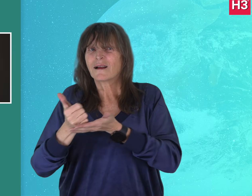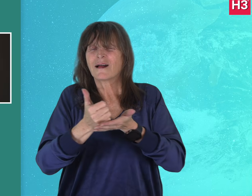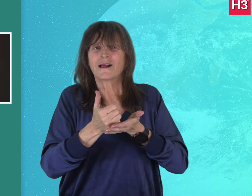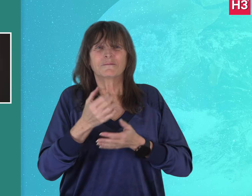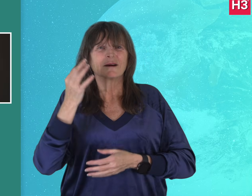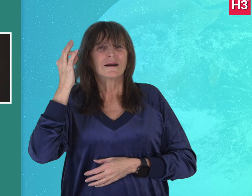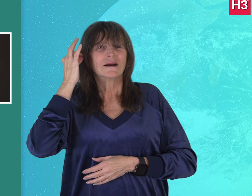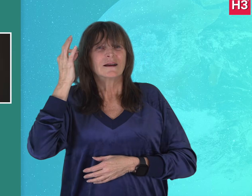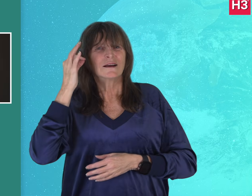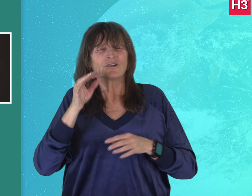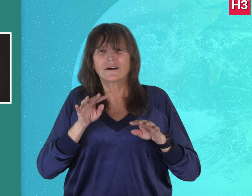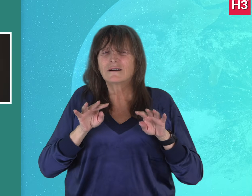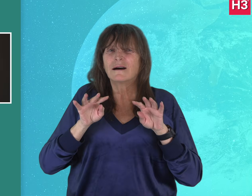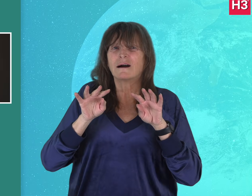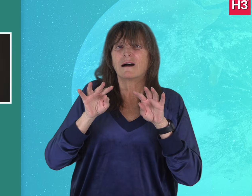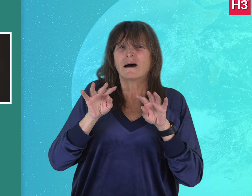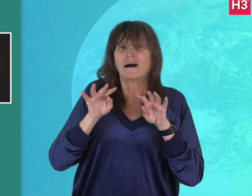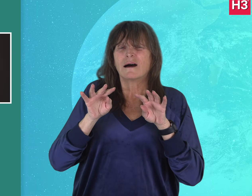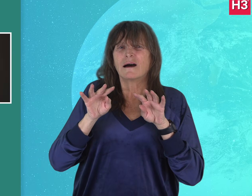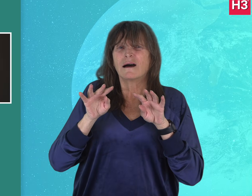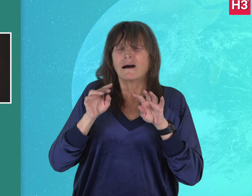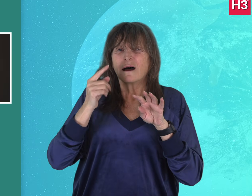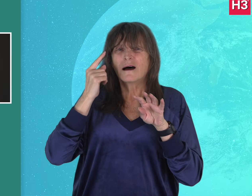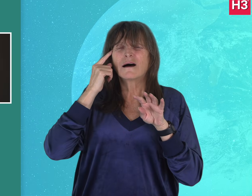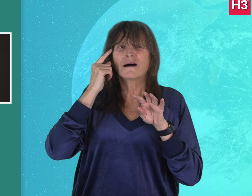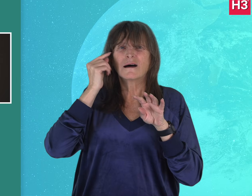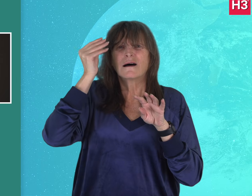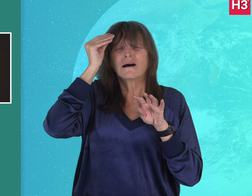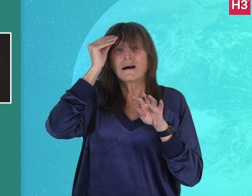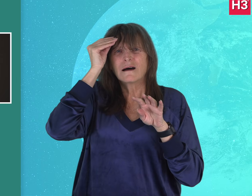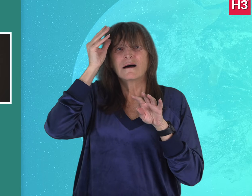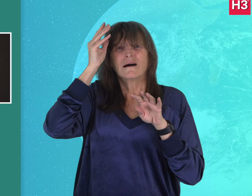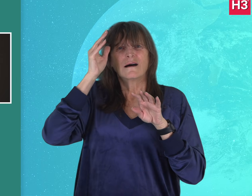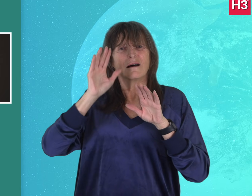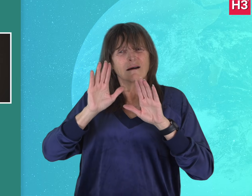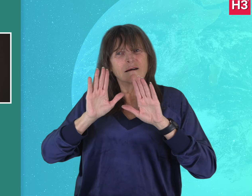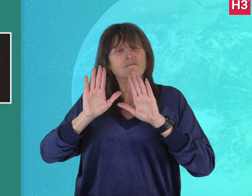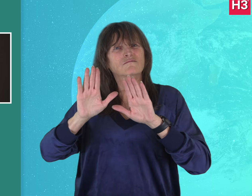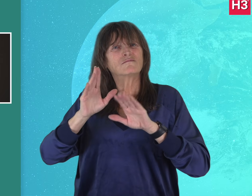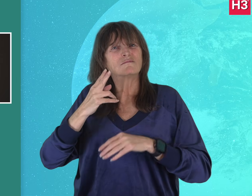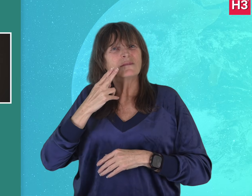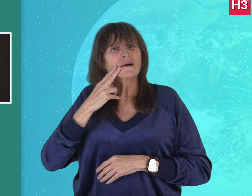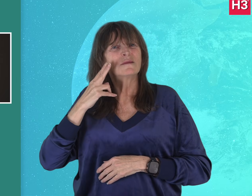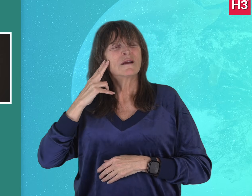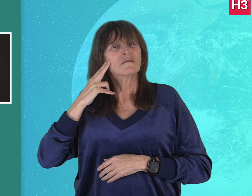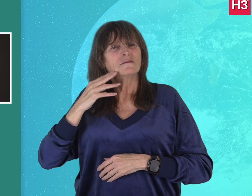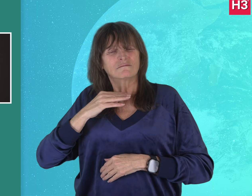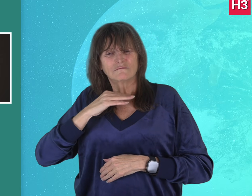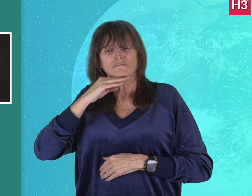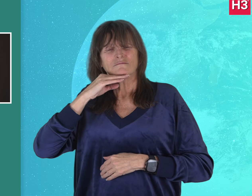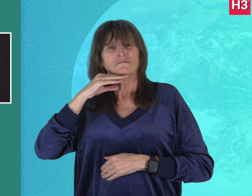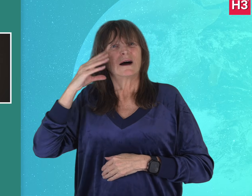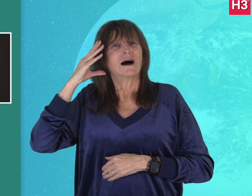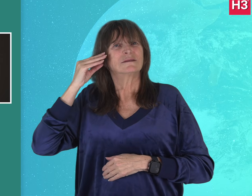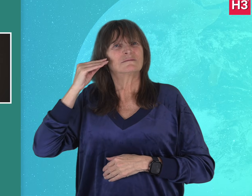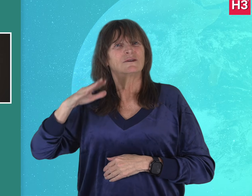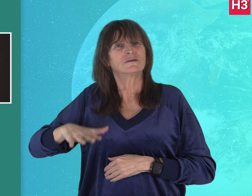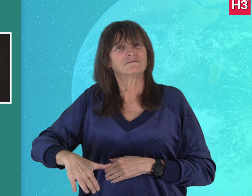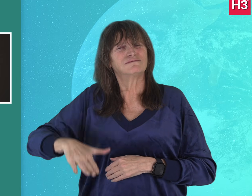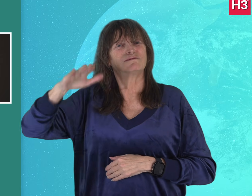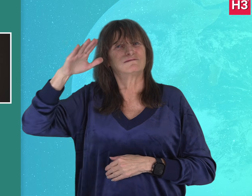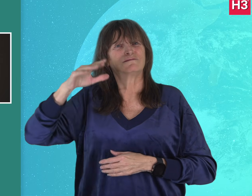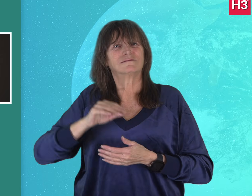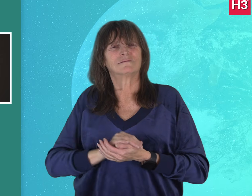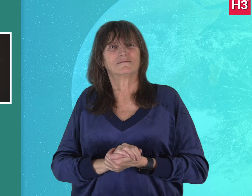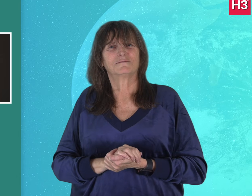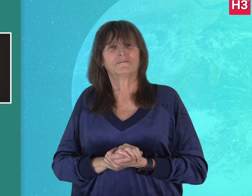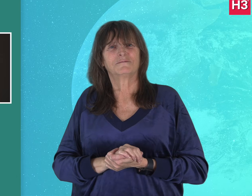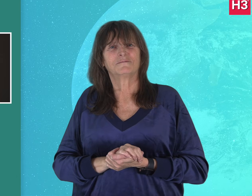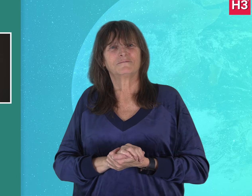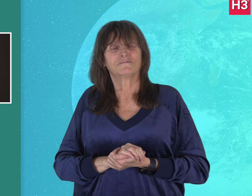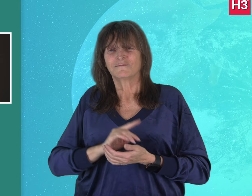viewers understand true Deaf experiences. Another milestone